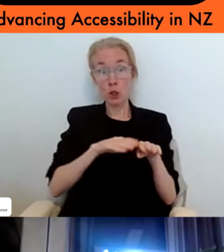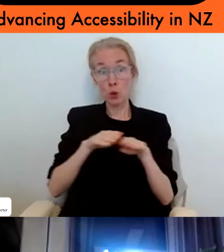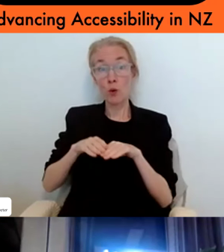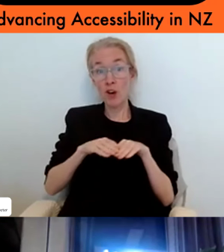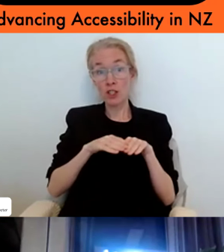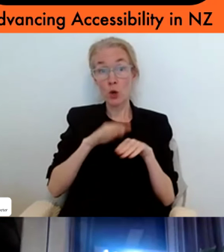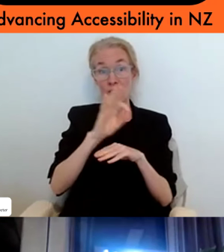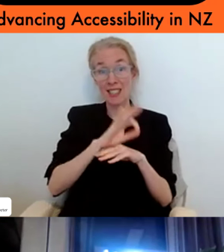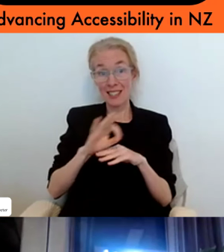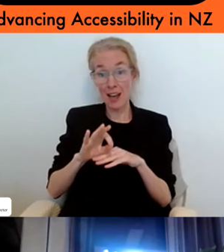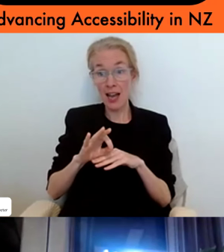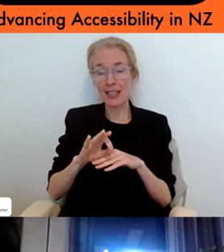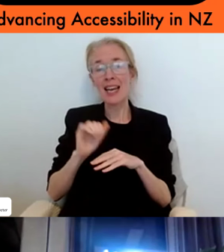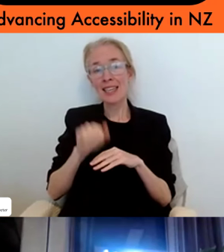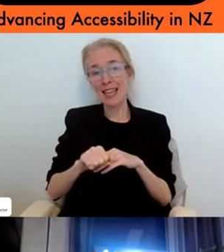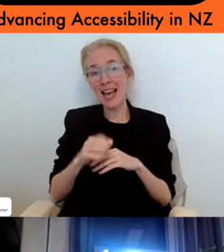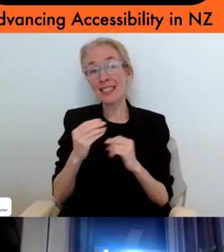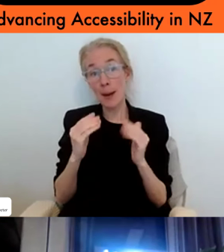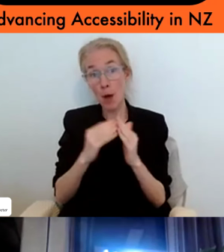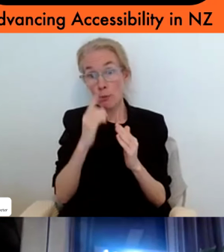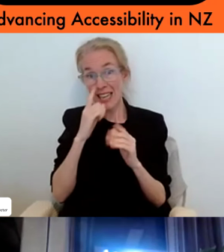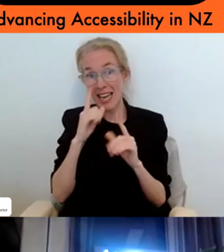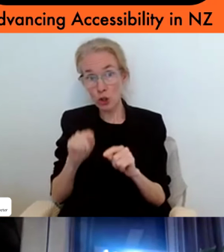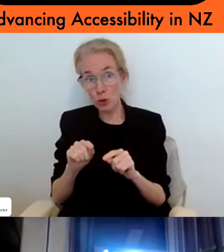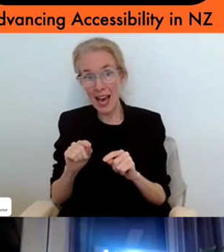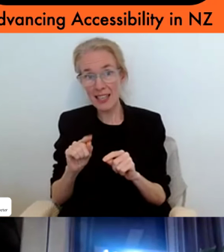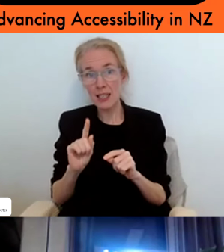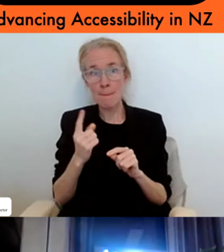going to be a need for homes that actually exceed that and actually